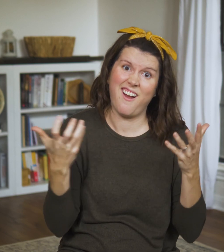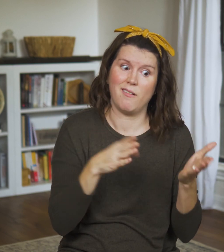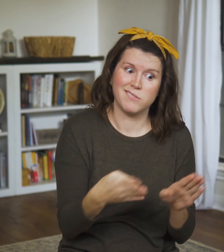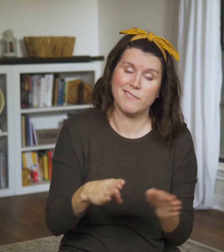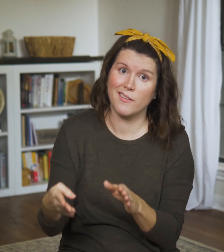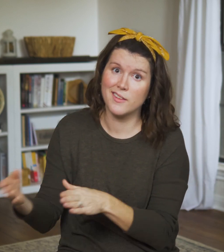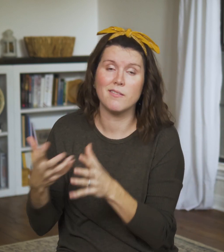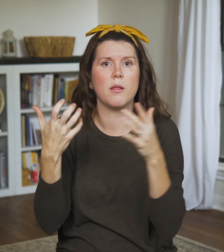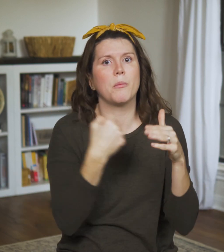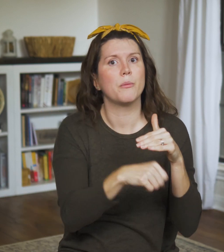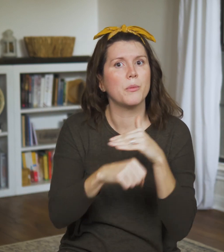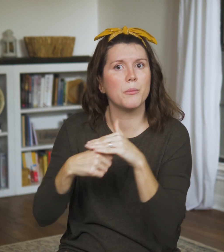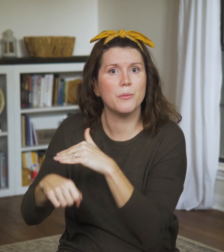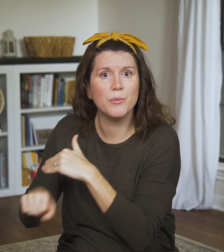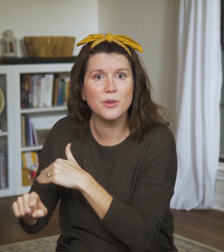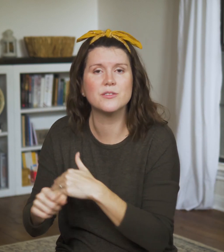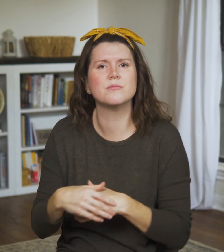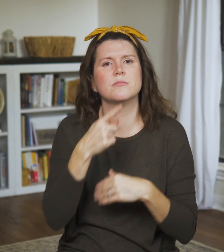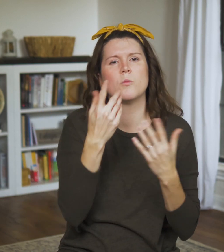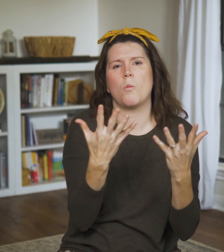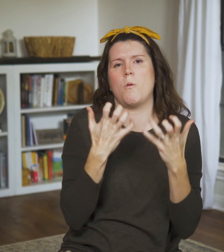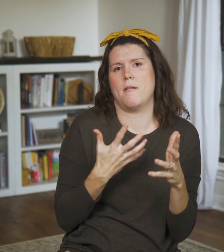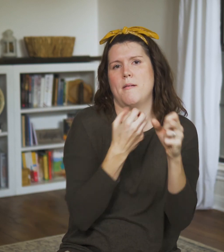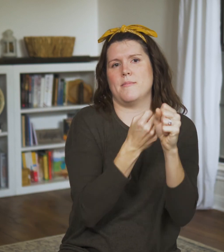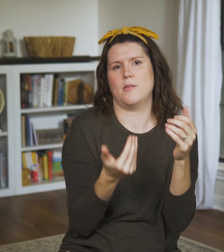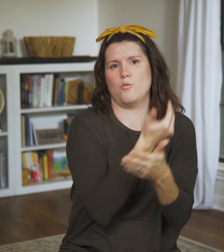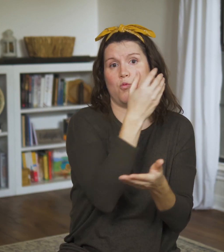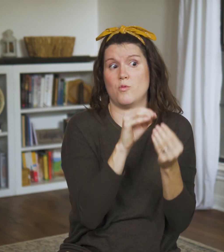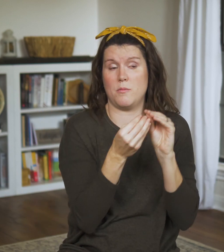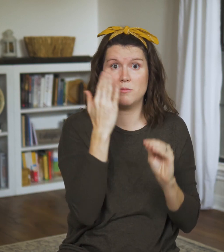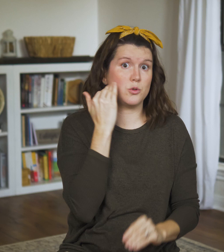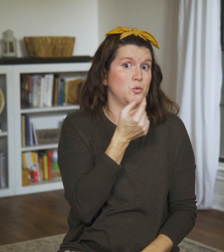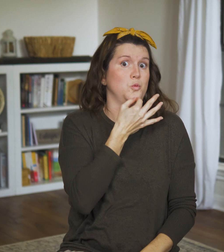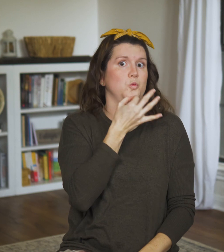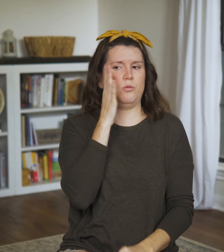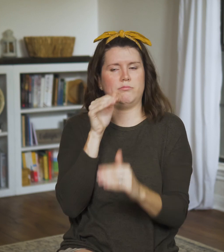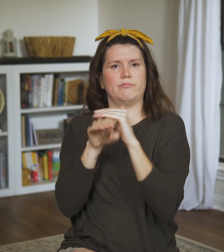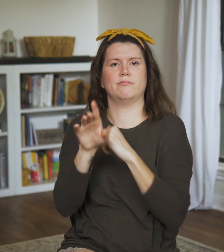God tells them to take a census.